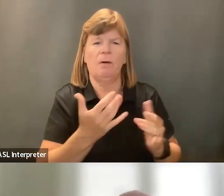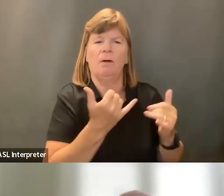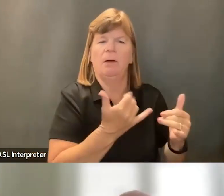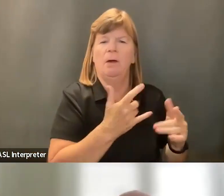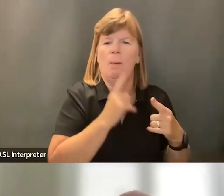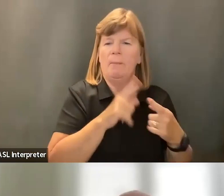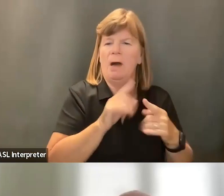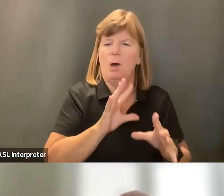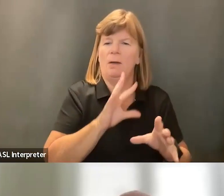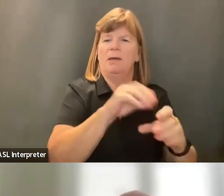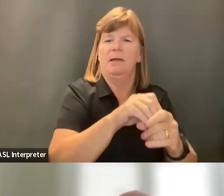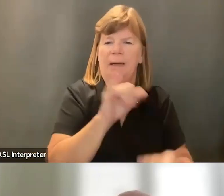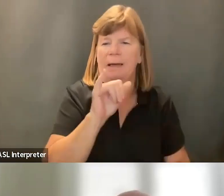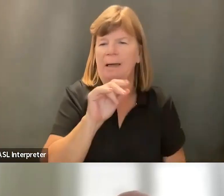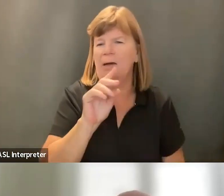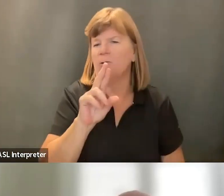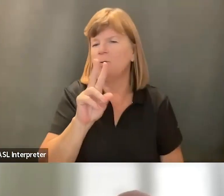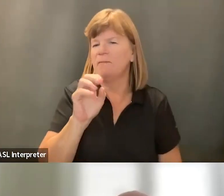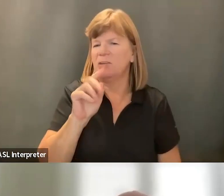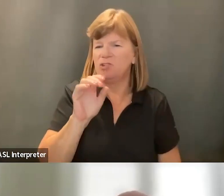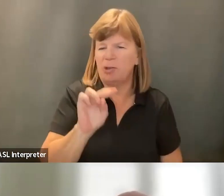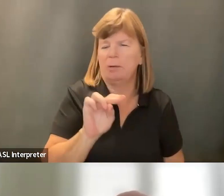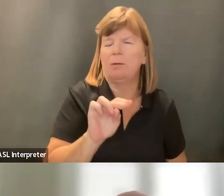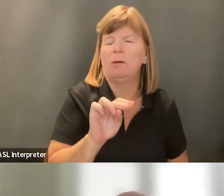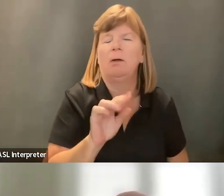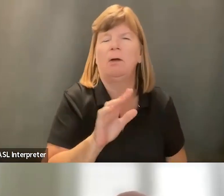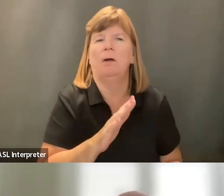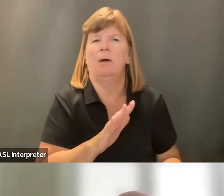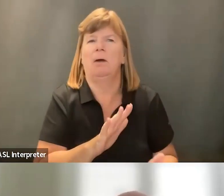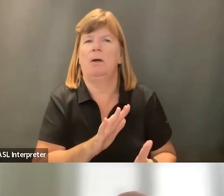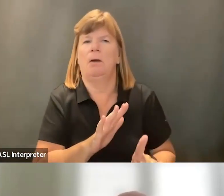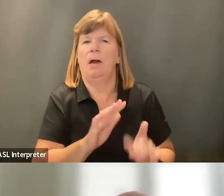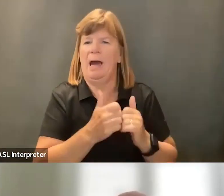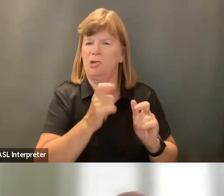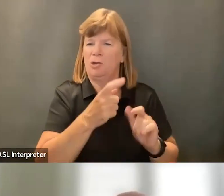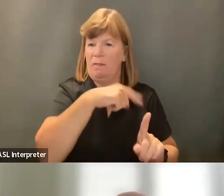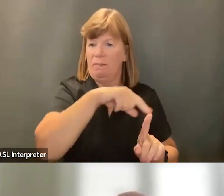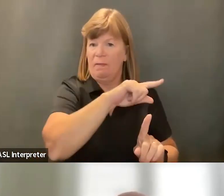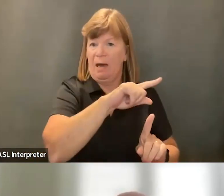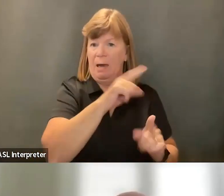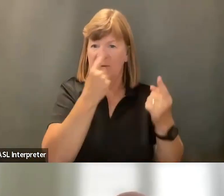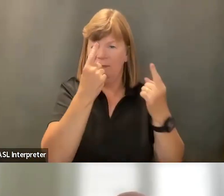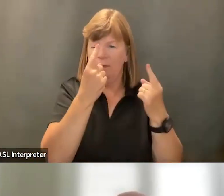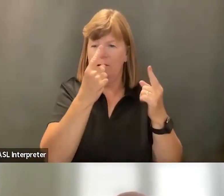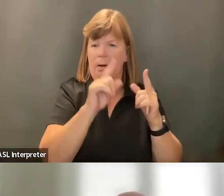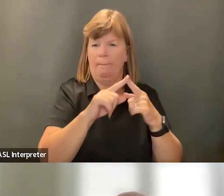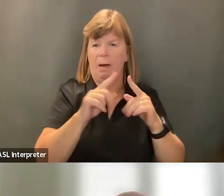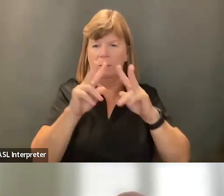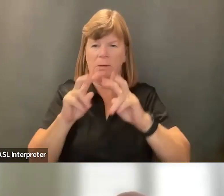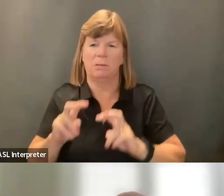and interventionists and and and how should they be thinking perhaps about assessment I saw an